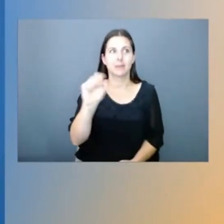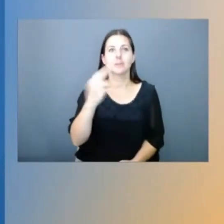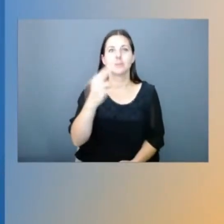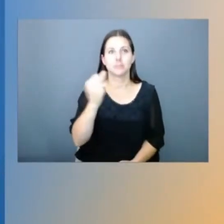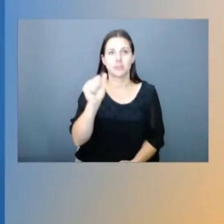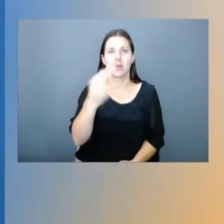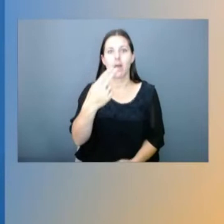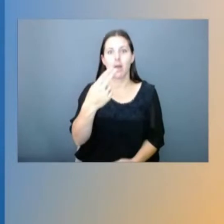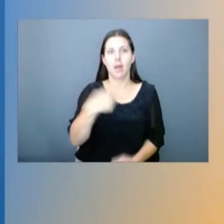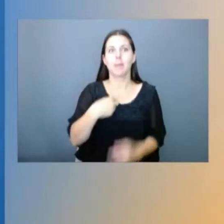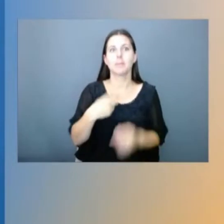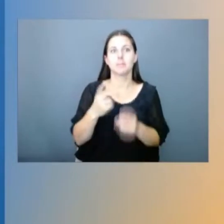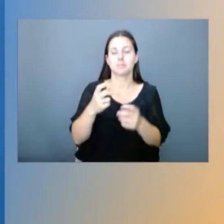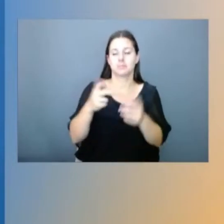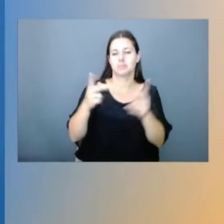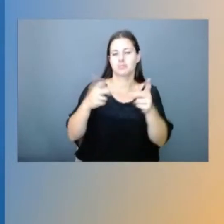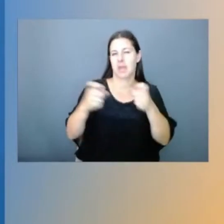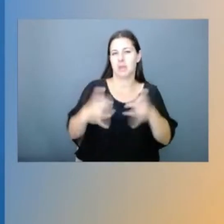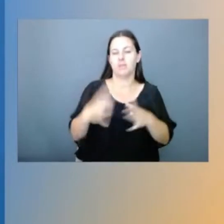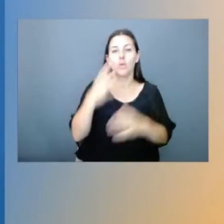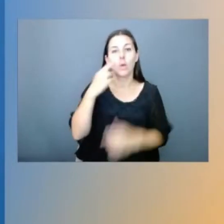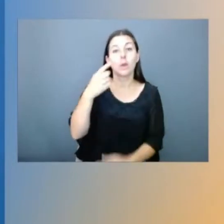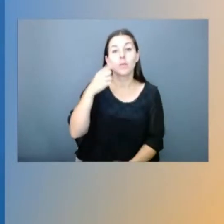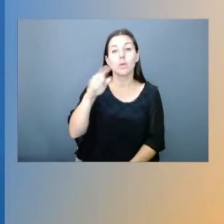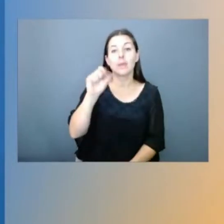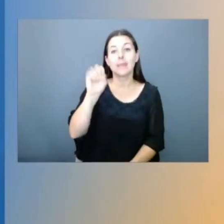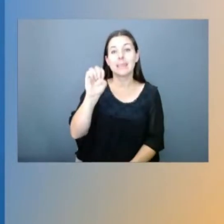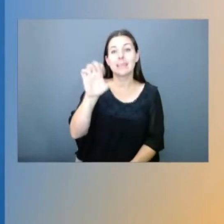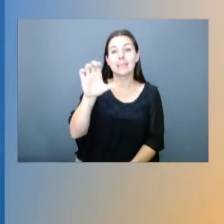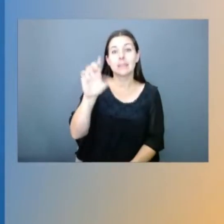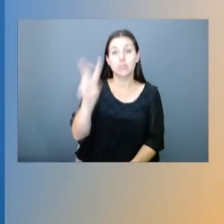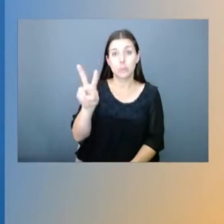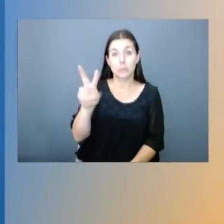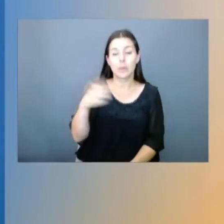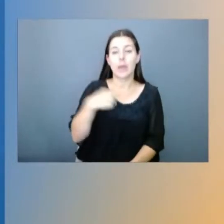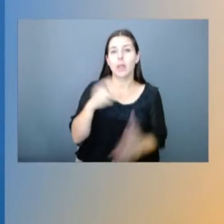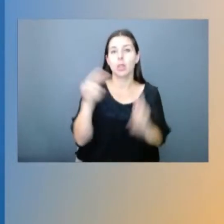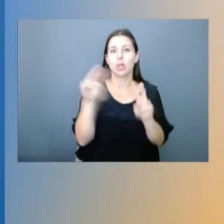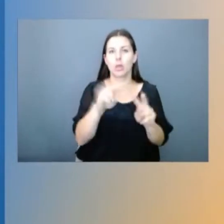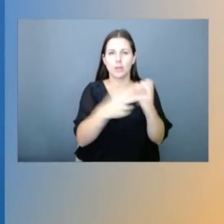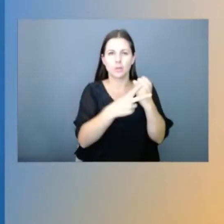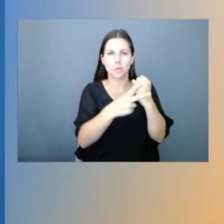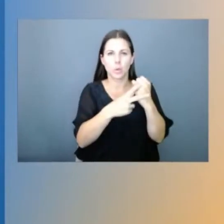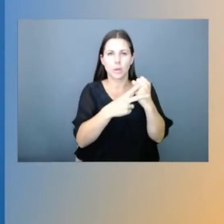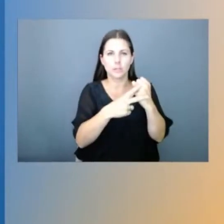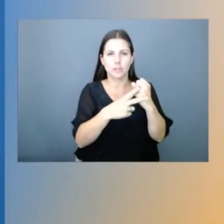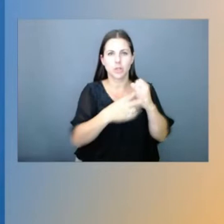and predominantly look at all the storage optimized instances that you guys are using